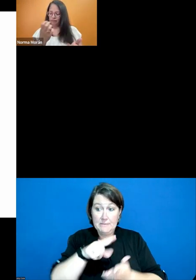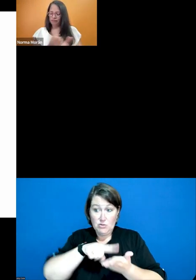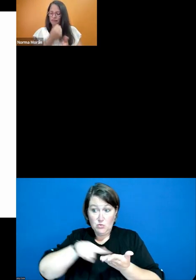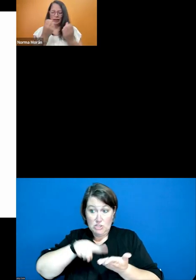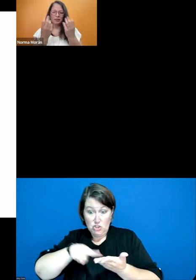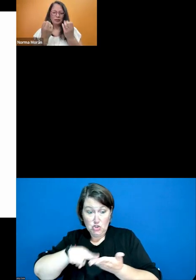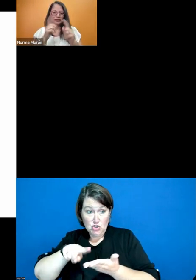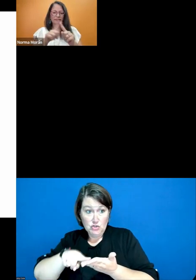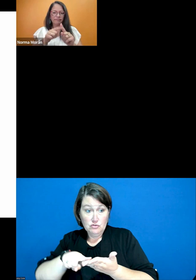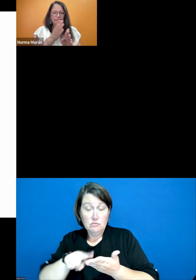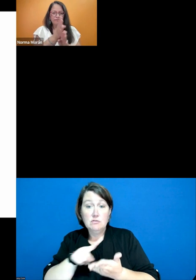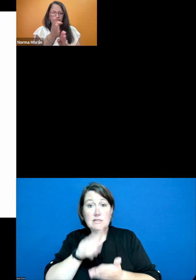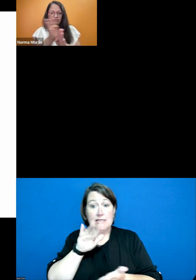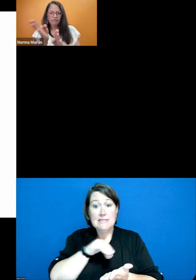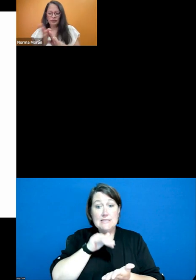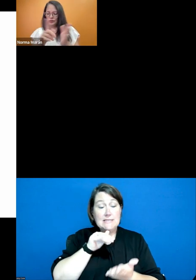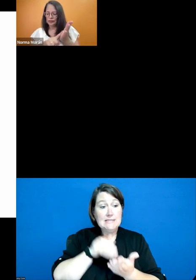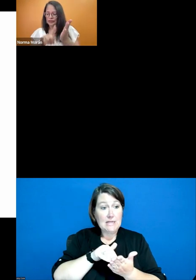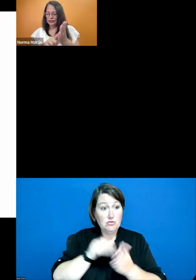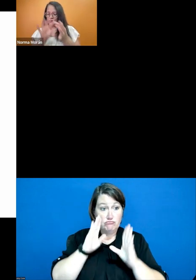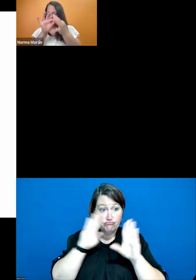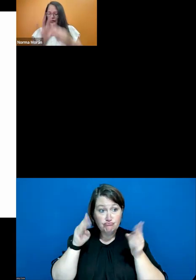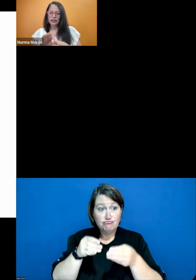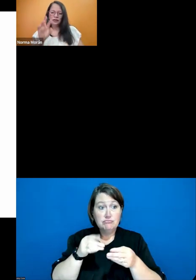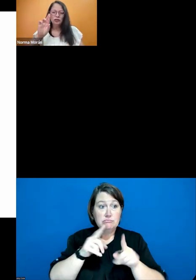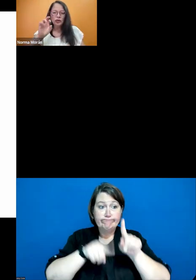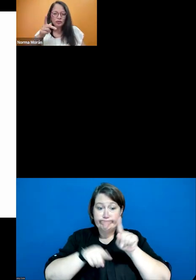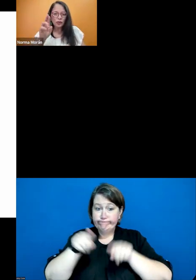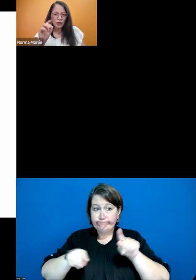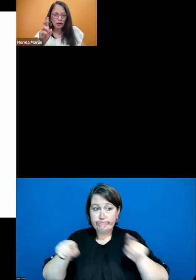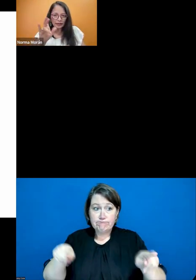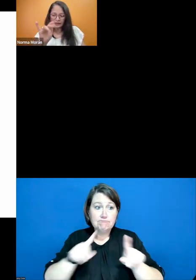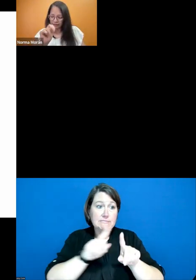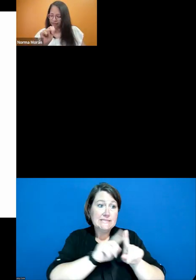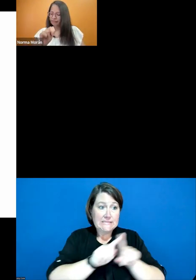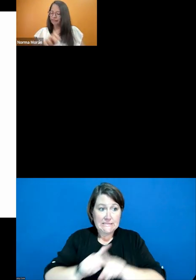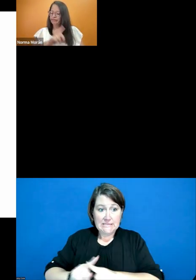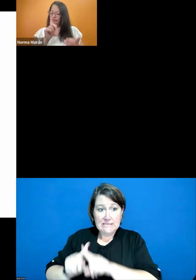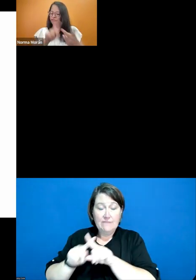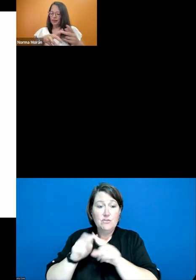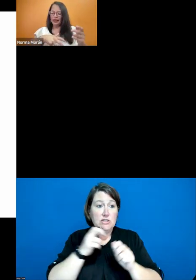And the center focuses on a lot of different issues related to